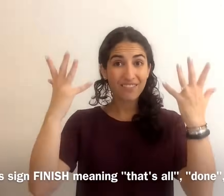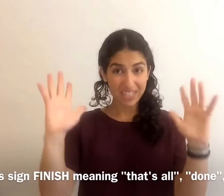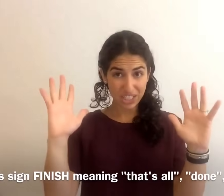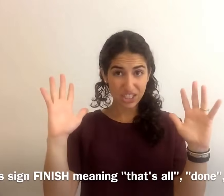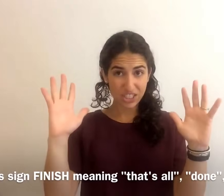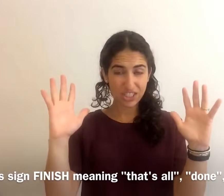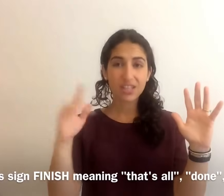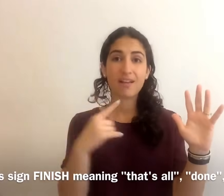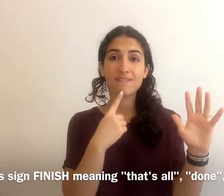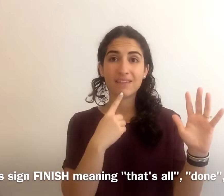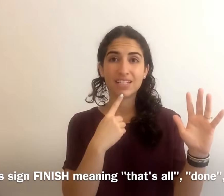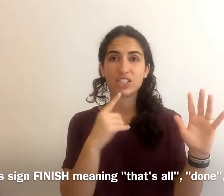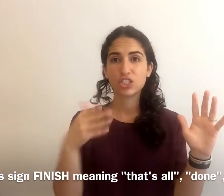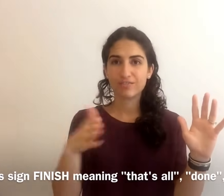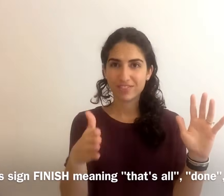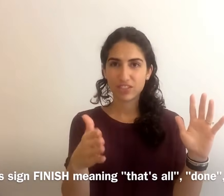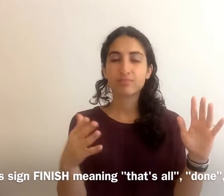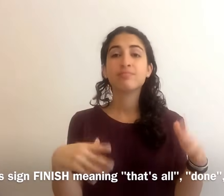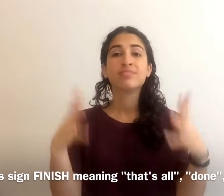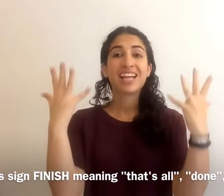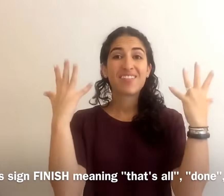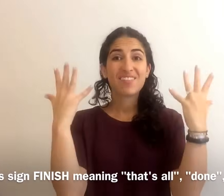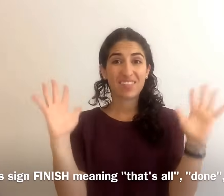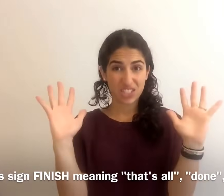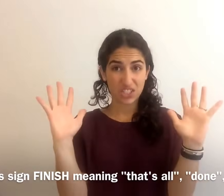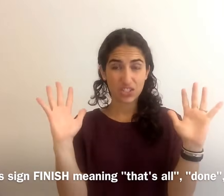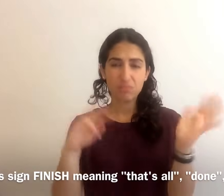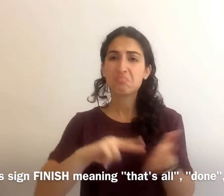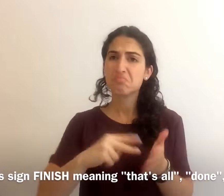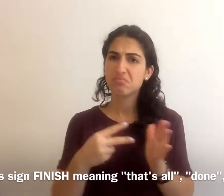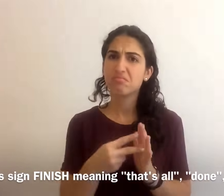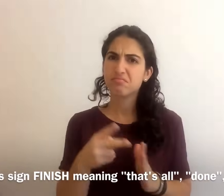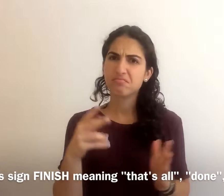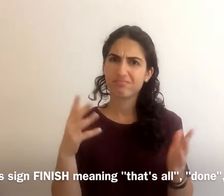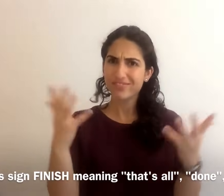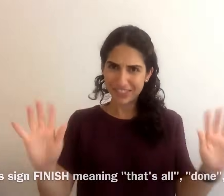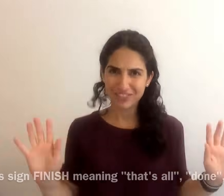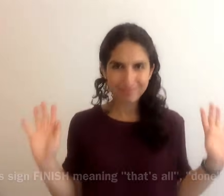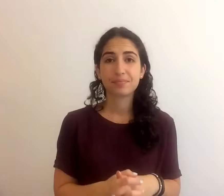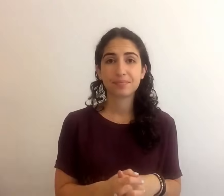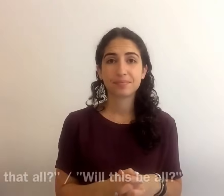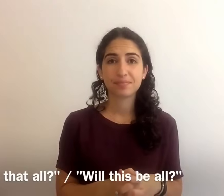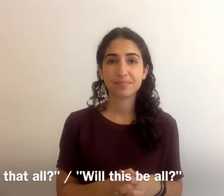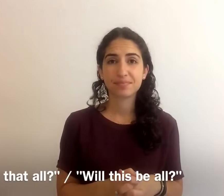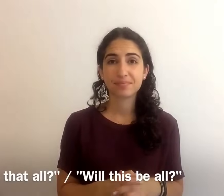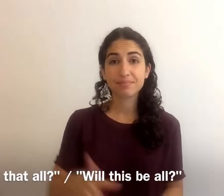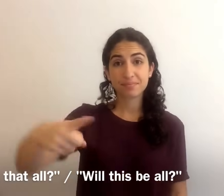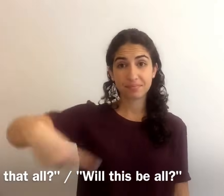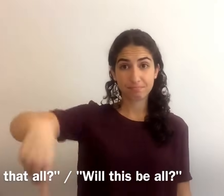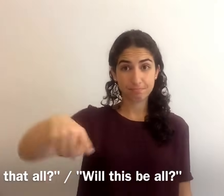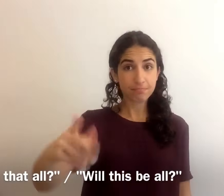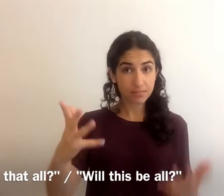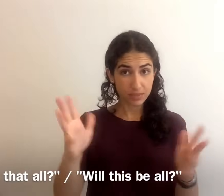the sign FINISH, your mouth makes that "fish" "fish" mouth -- means are you done